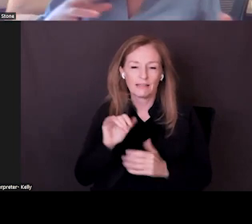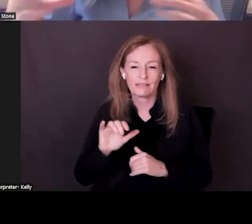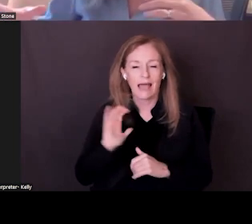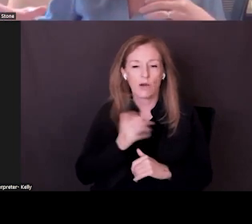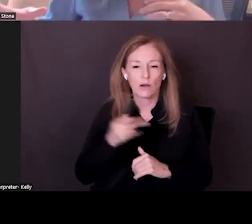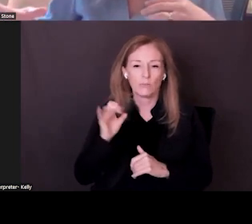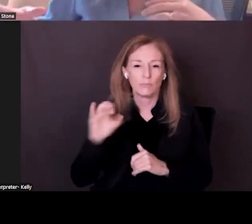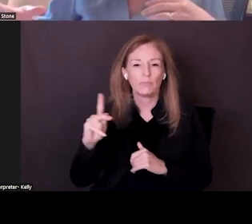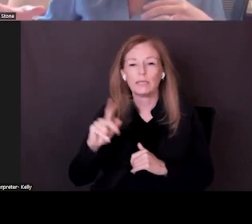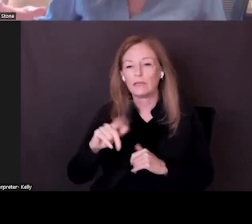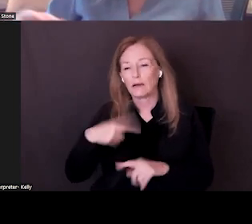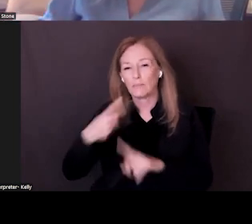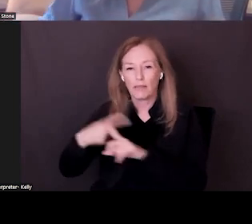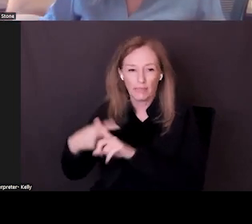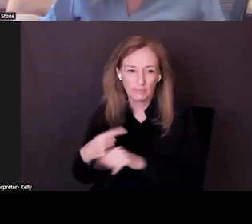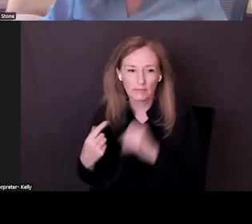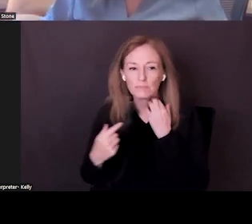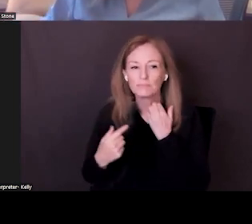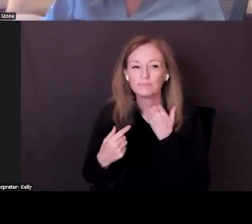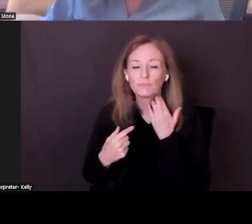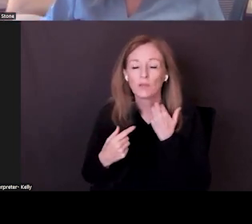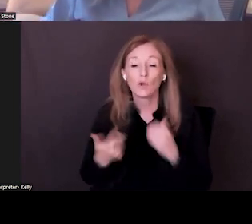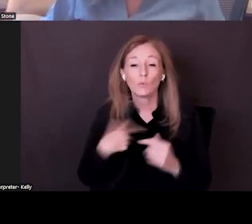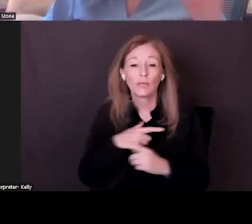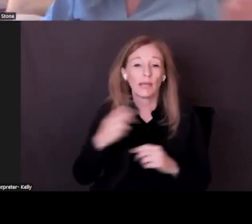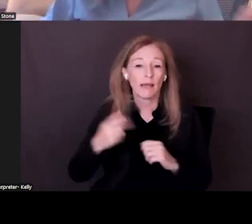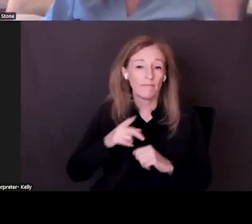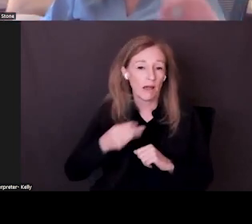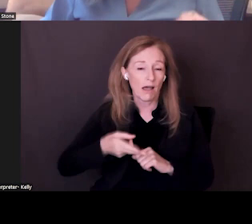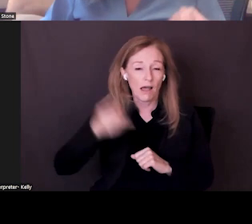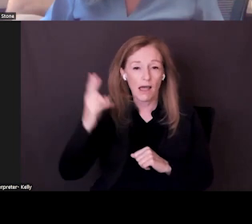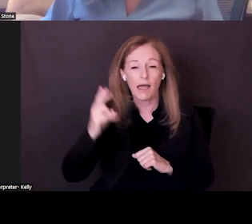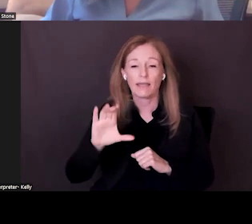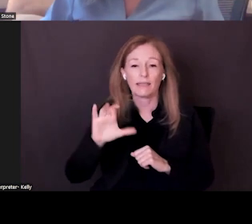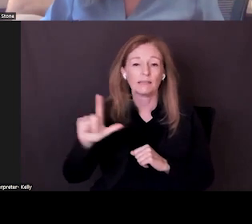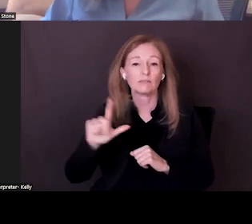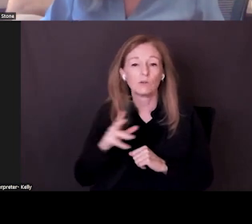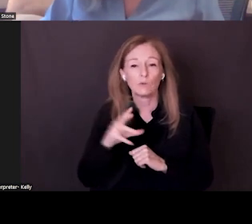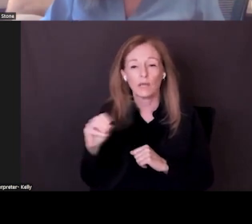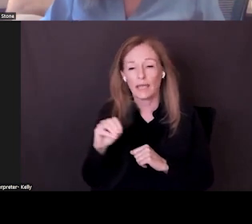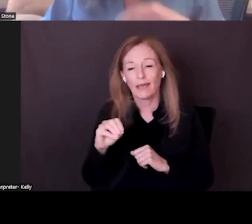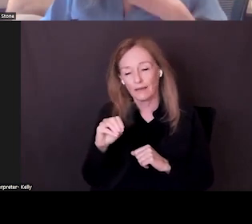TO 8-WEEK PERIOD. WE HAVE A HIGH CASE LOAD AND STAFFING TO ADDRESS THAT.